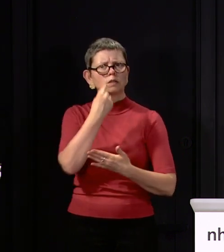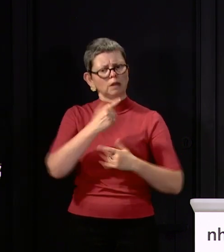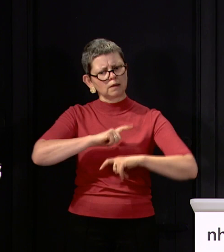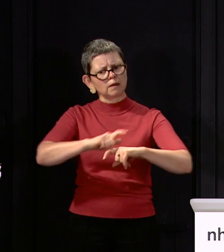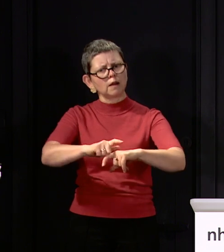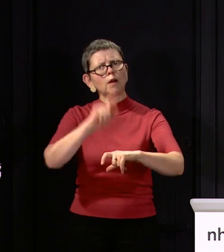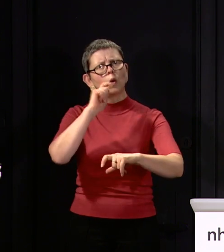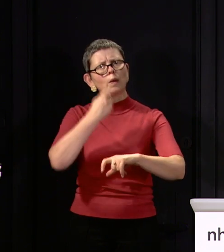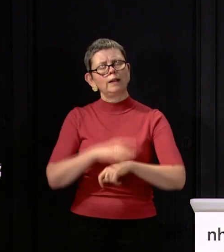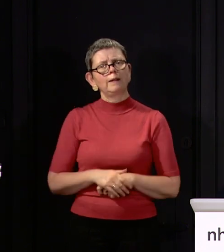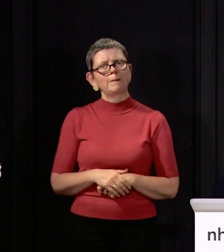David Ball from The Herald.